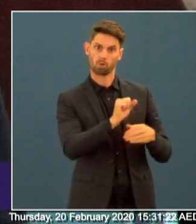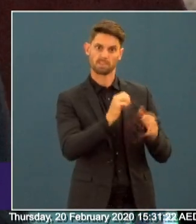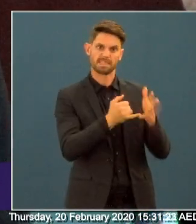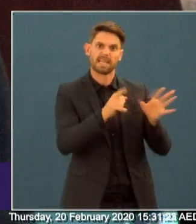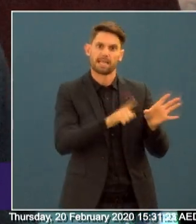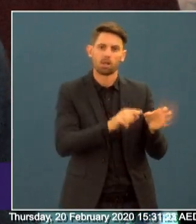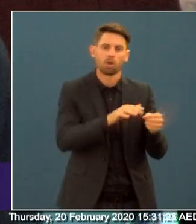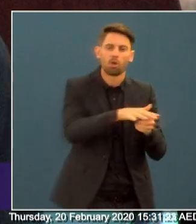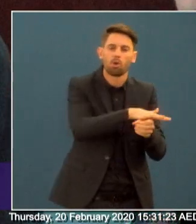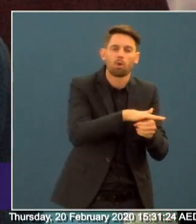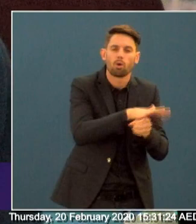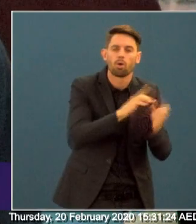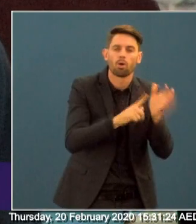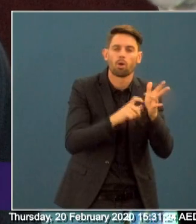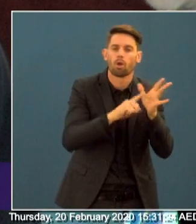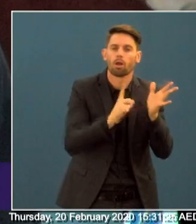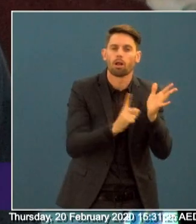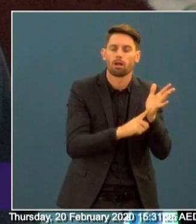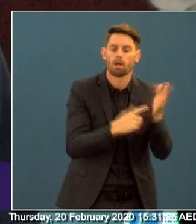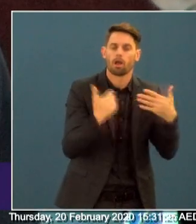and to a significantly lesser extent for adolescents.